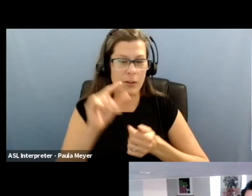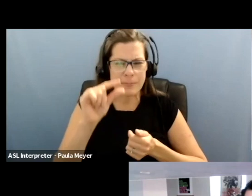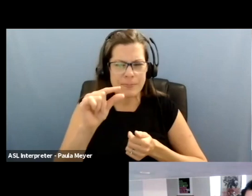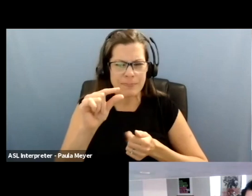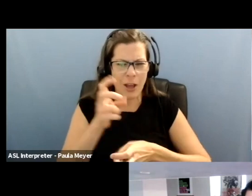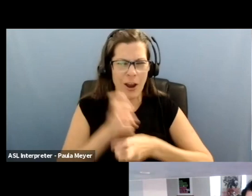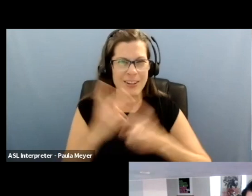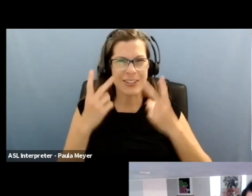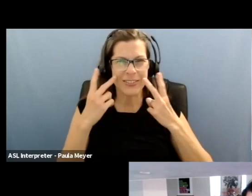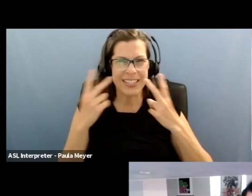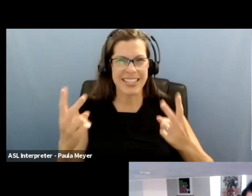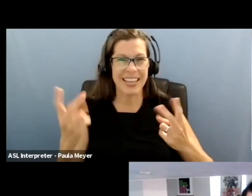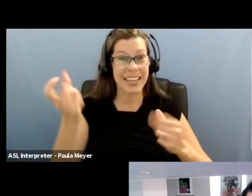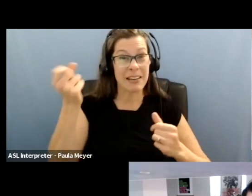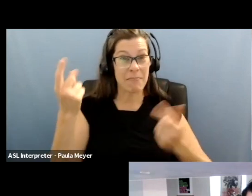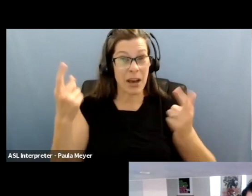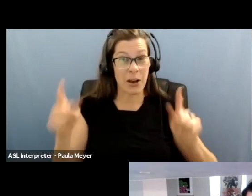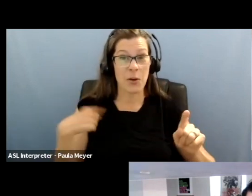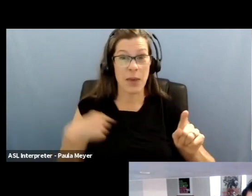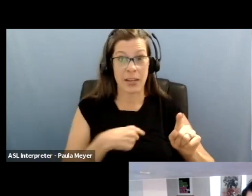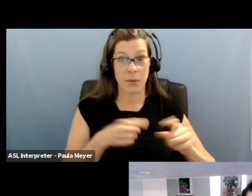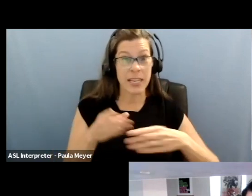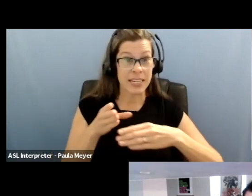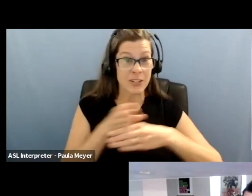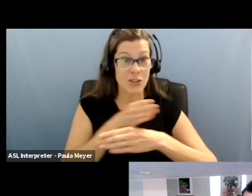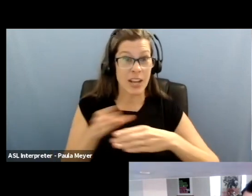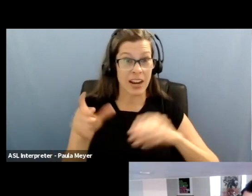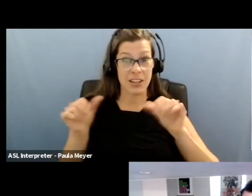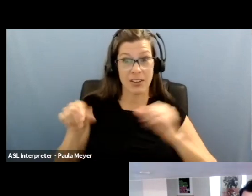But rest assured, when we share this, you'll be able to access the video in full